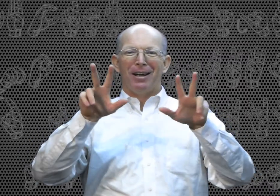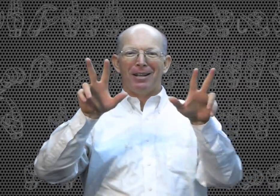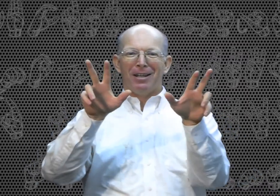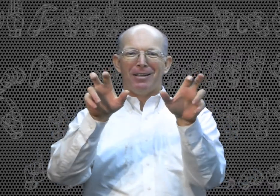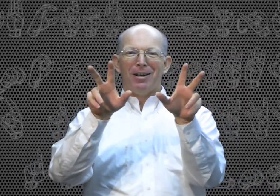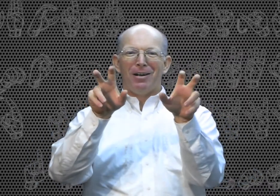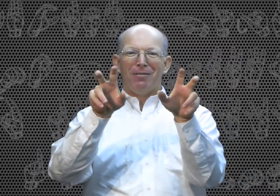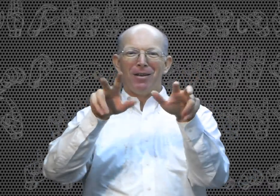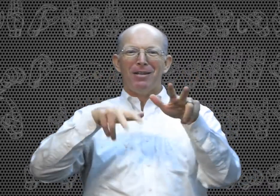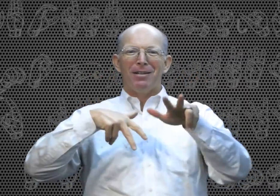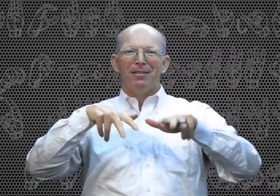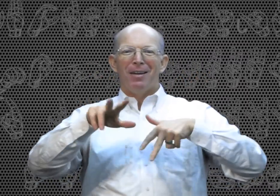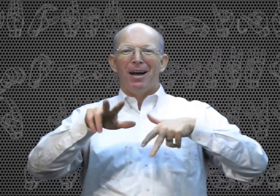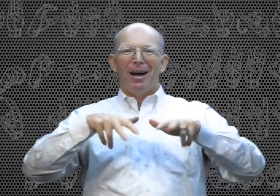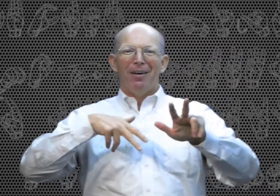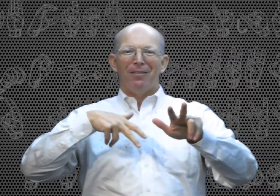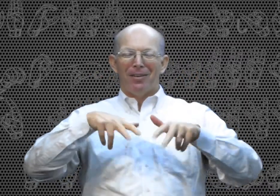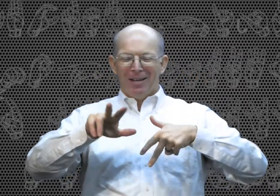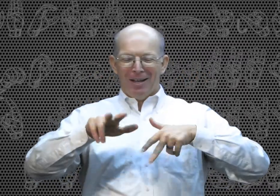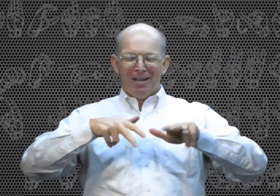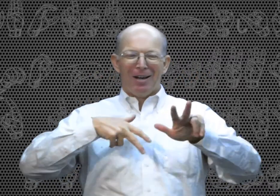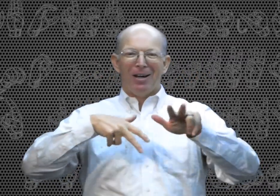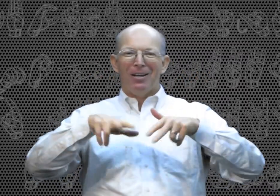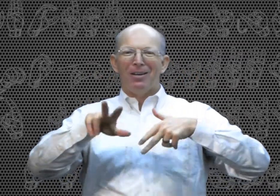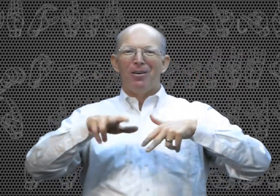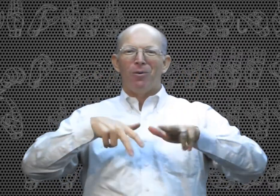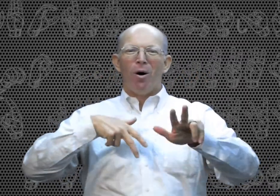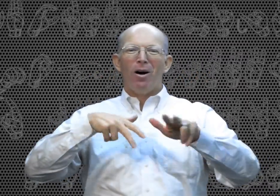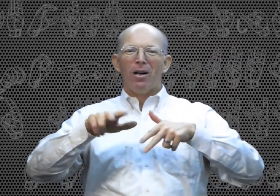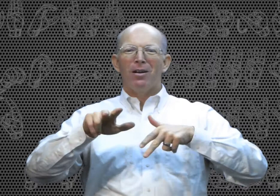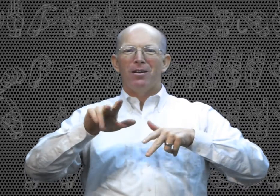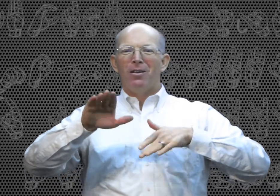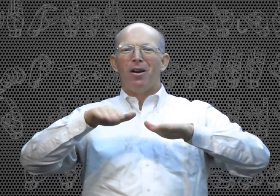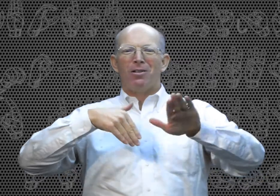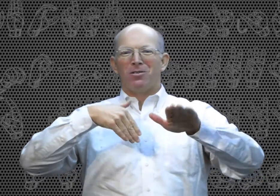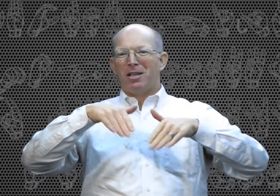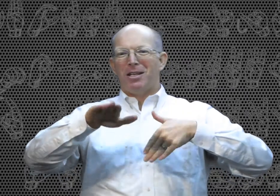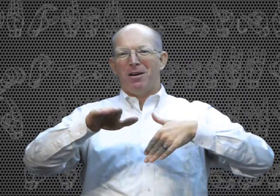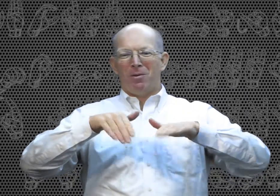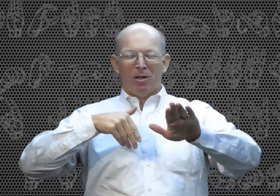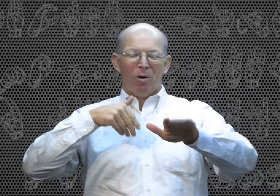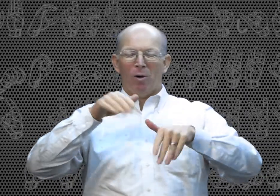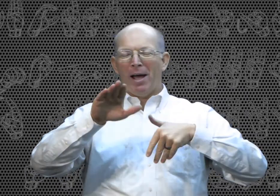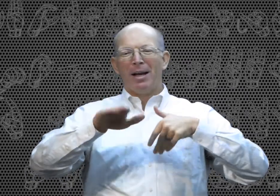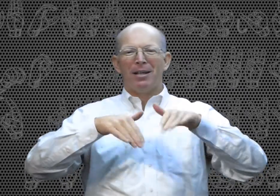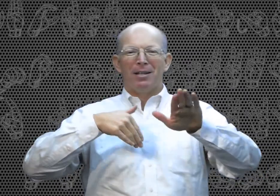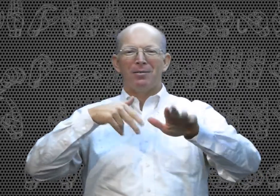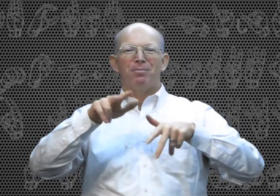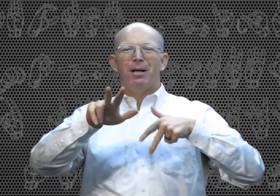And you are going to WALK. You will also see it done with the whole hand.